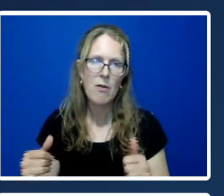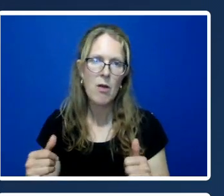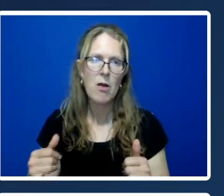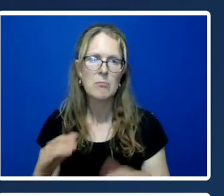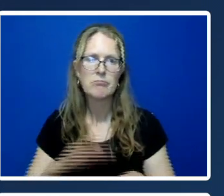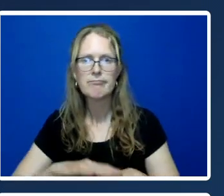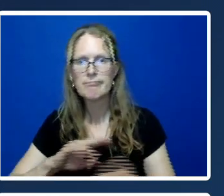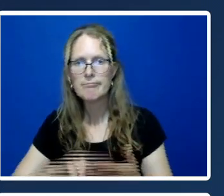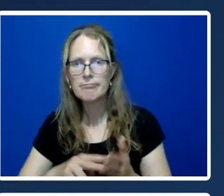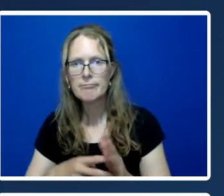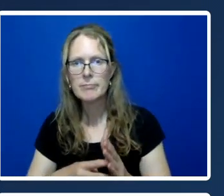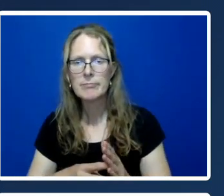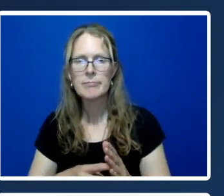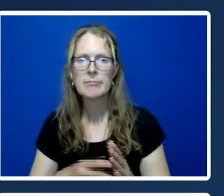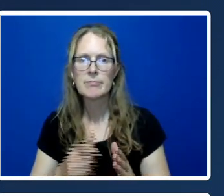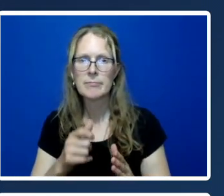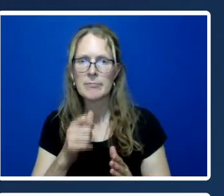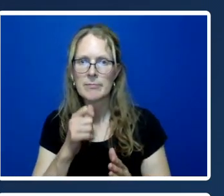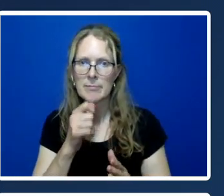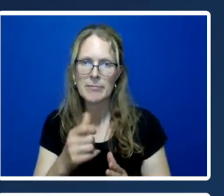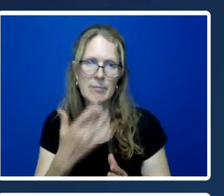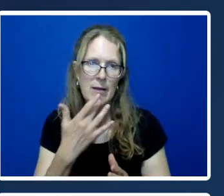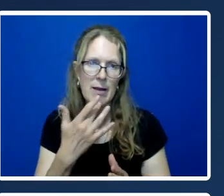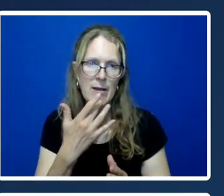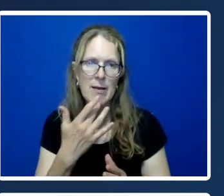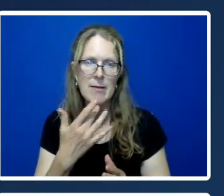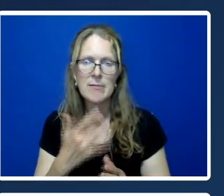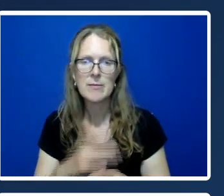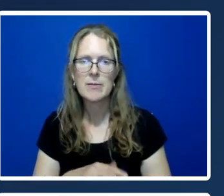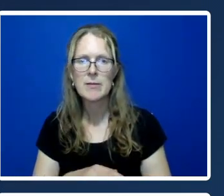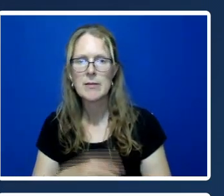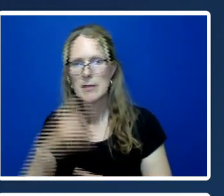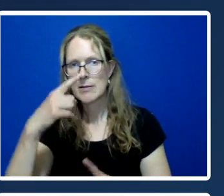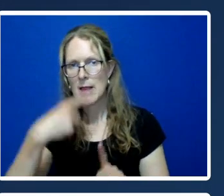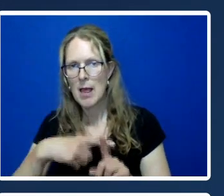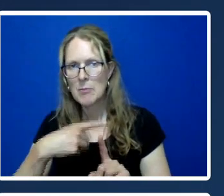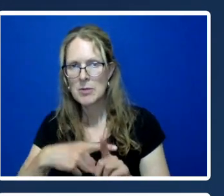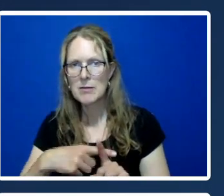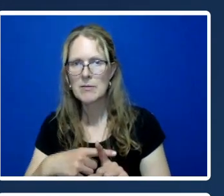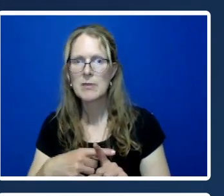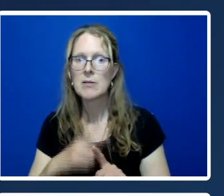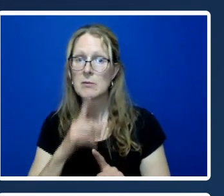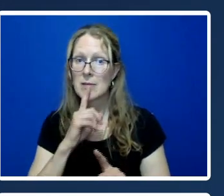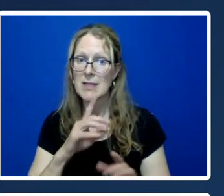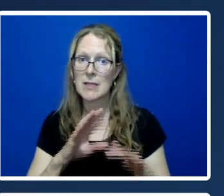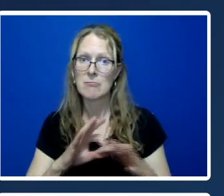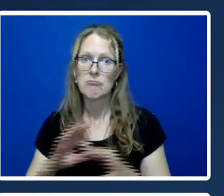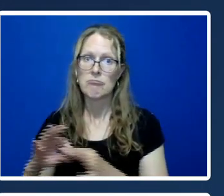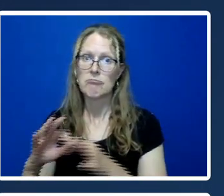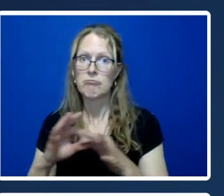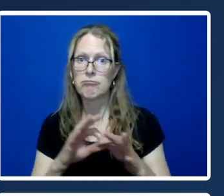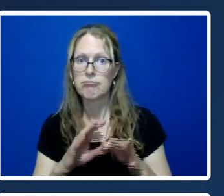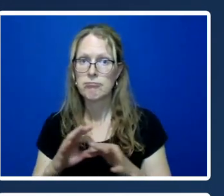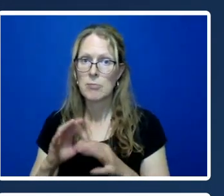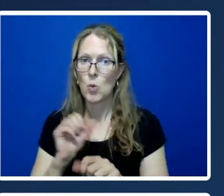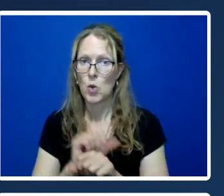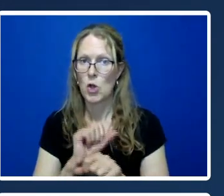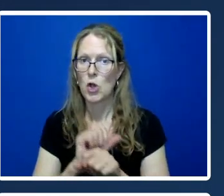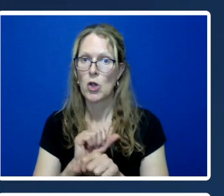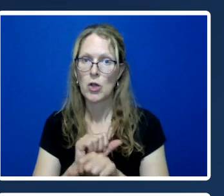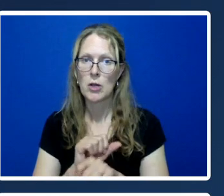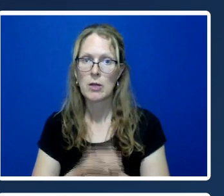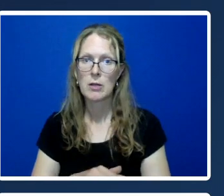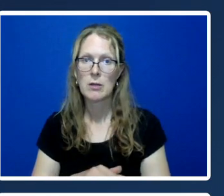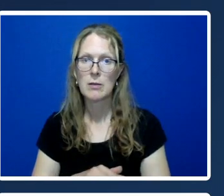collaborative work -- varied roles for varied strengths. Then we have a more